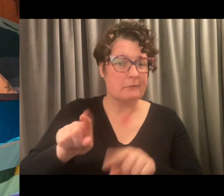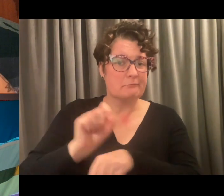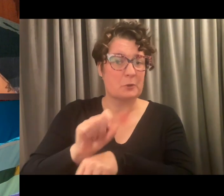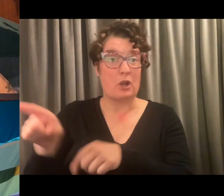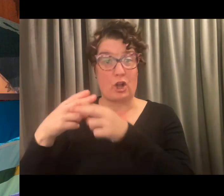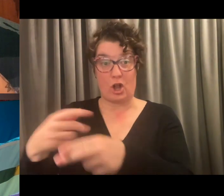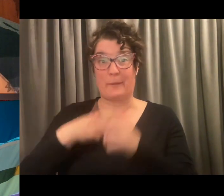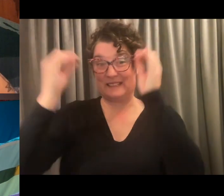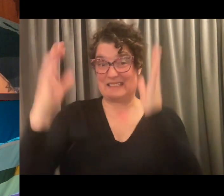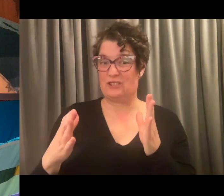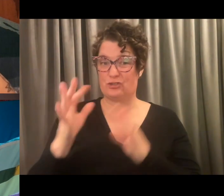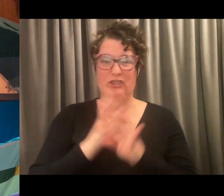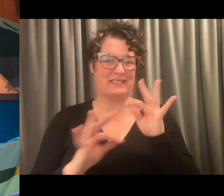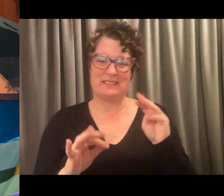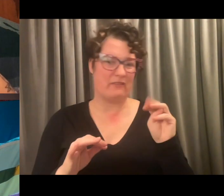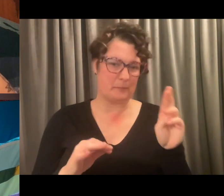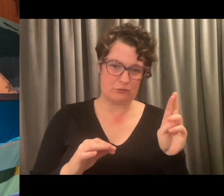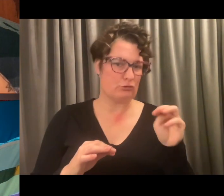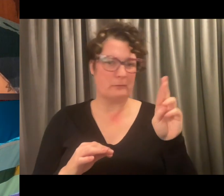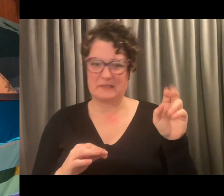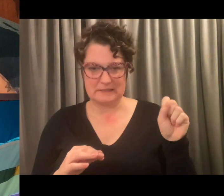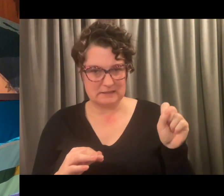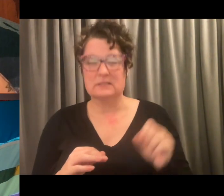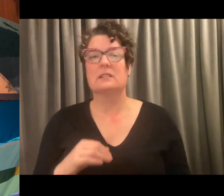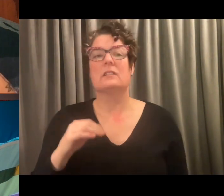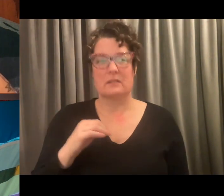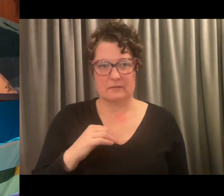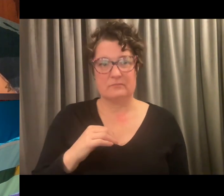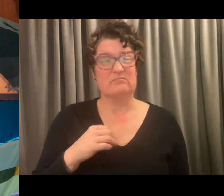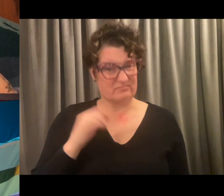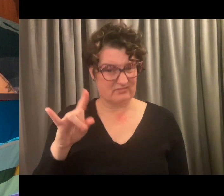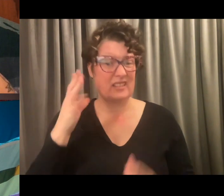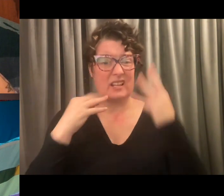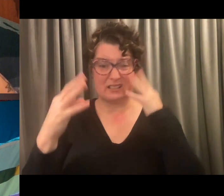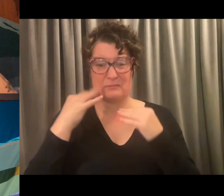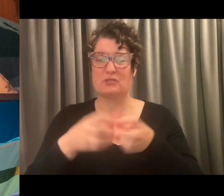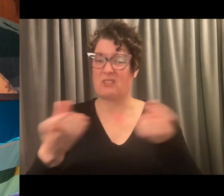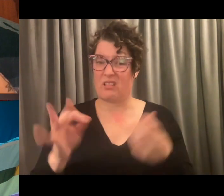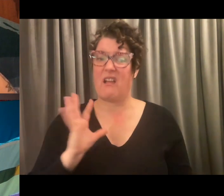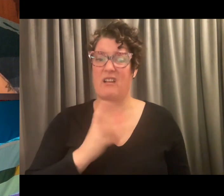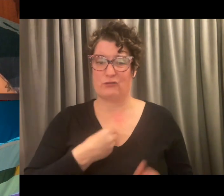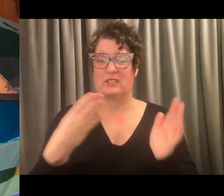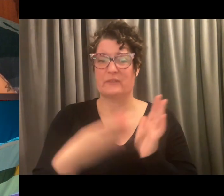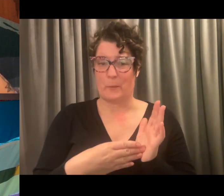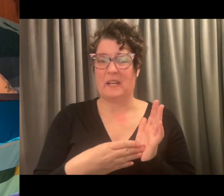And I experienced a lot of transphobia, even though I didn't identify as trans, I identified as gender queer.